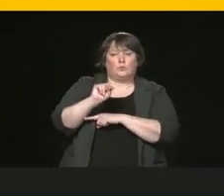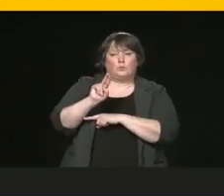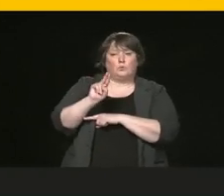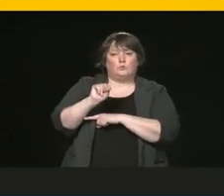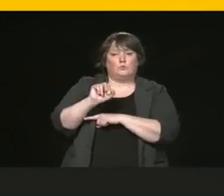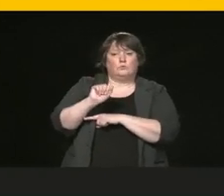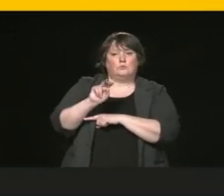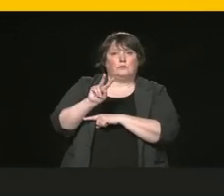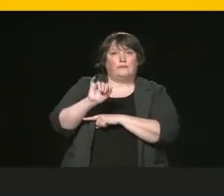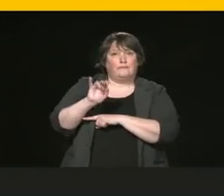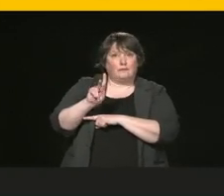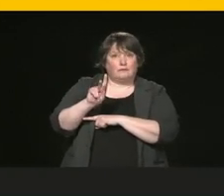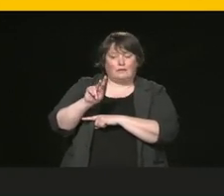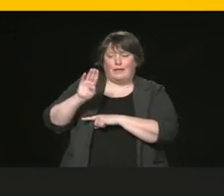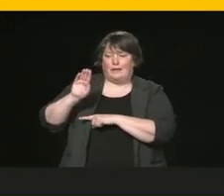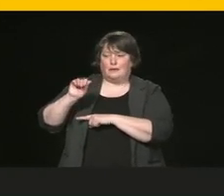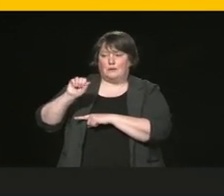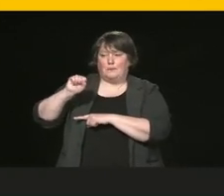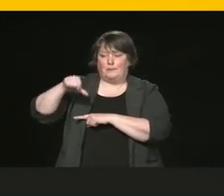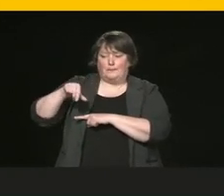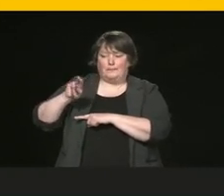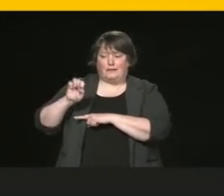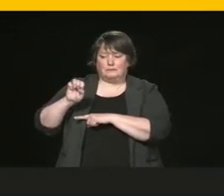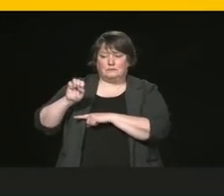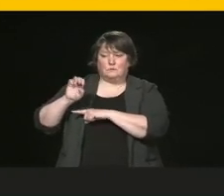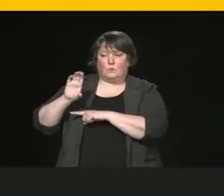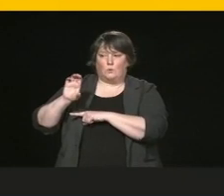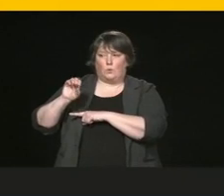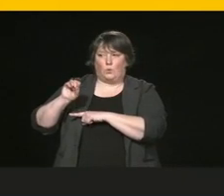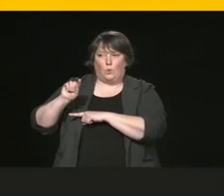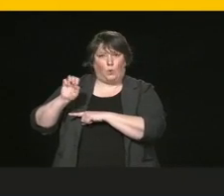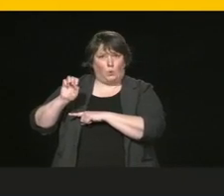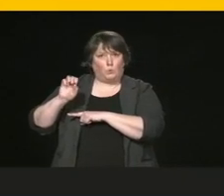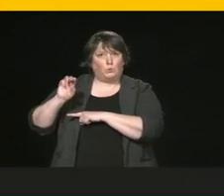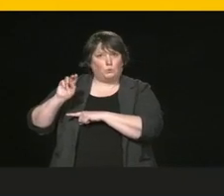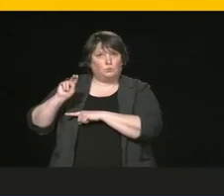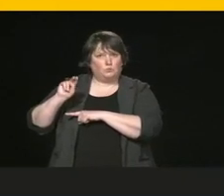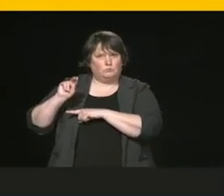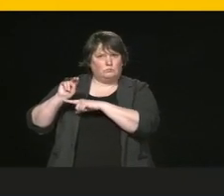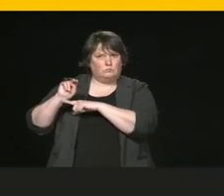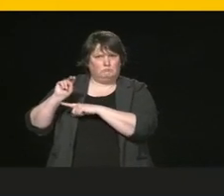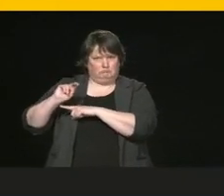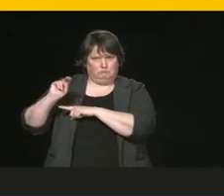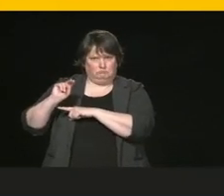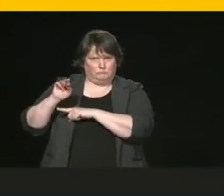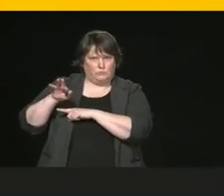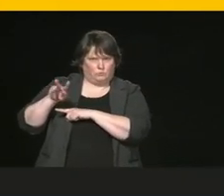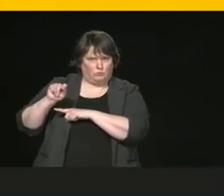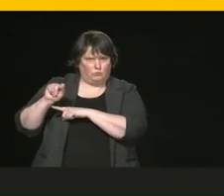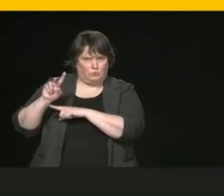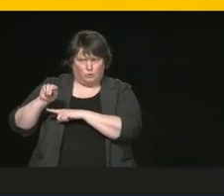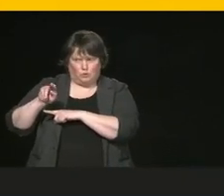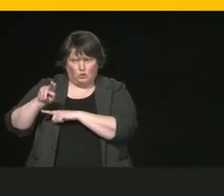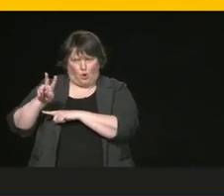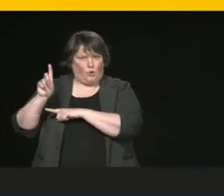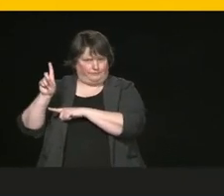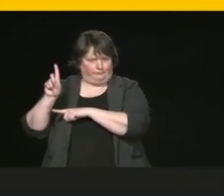SPECIFIC REQUESTS FROM QUEBEC